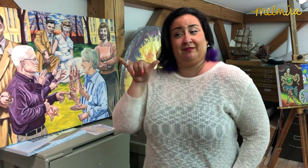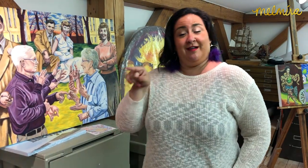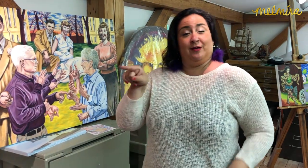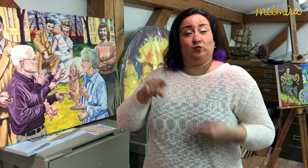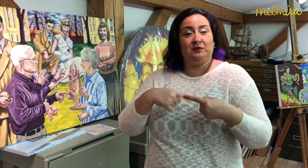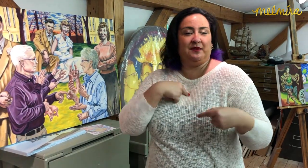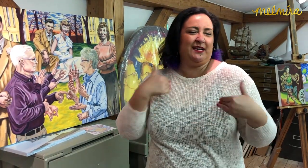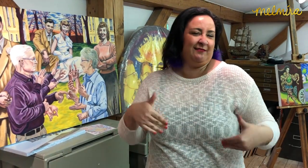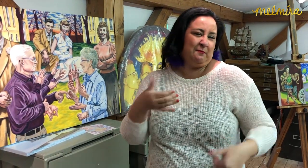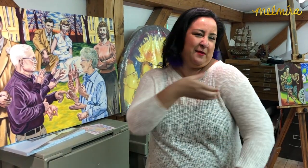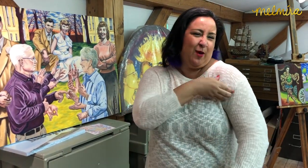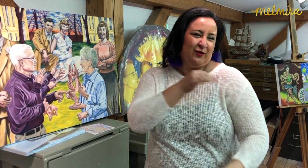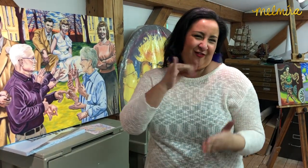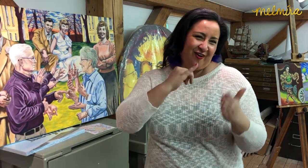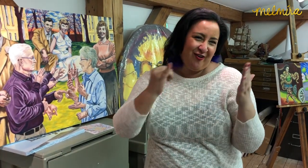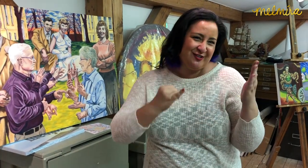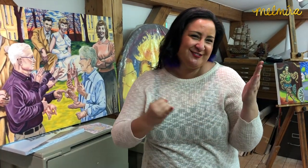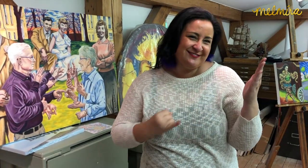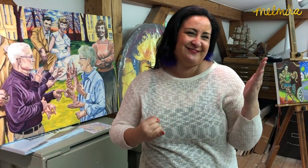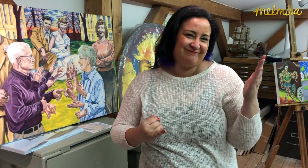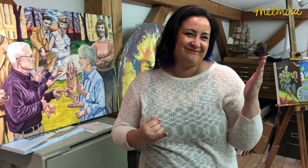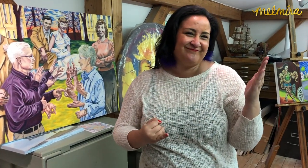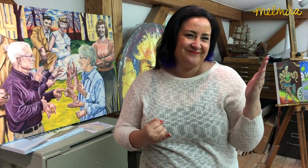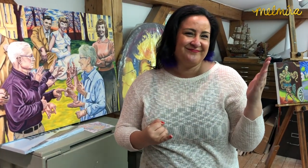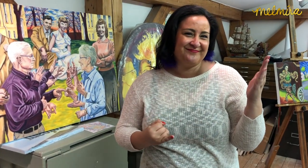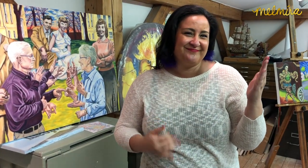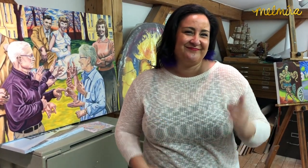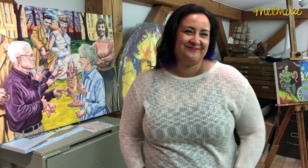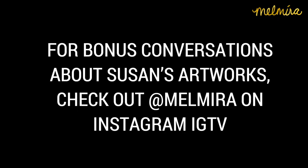That, to me, is the power of art.